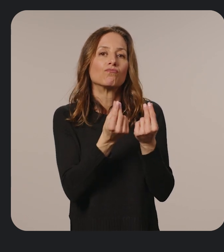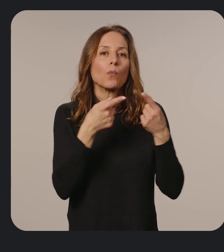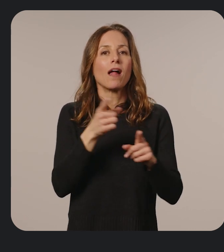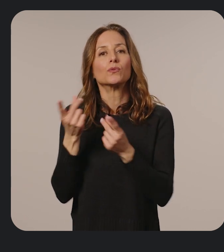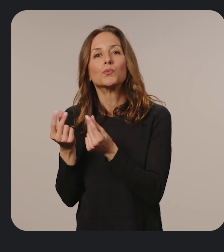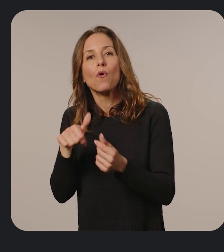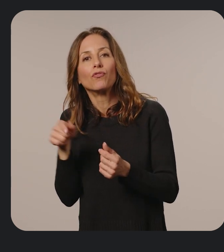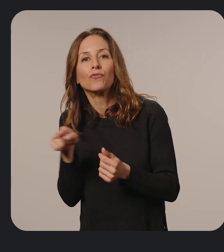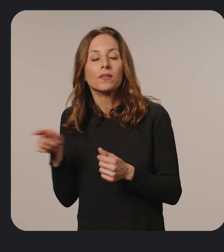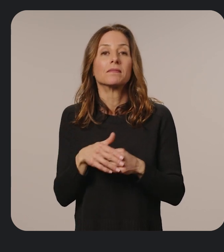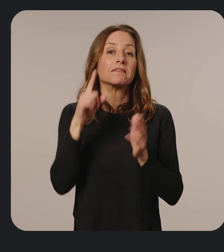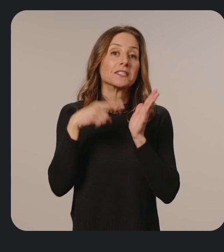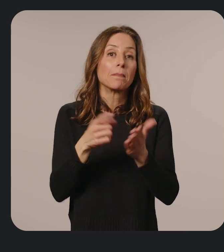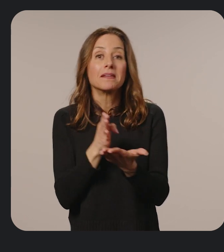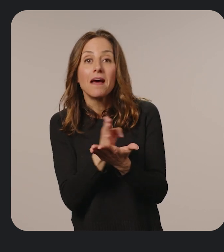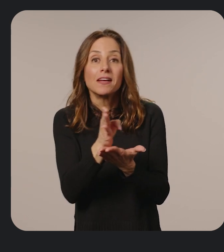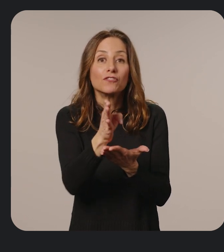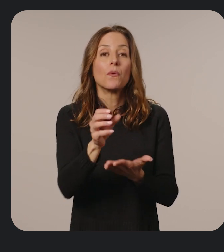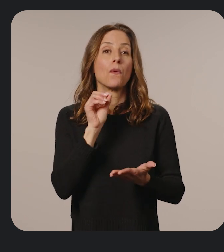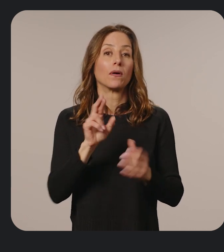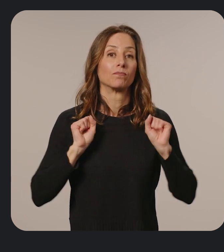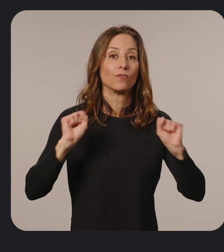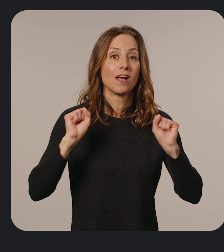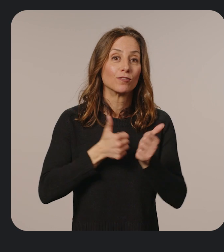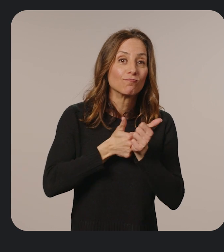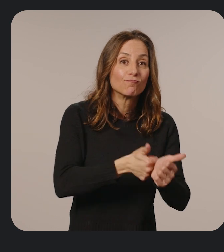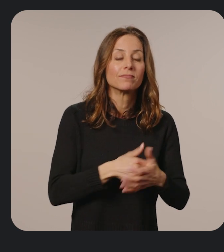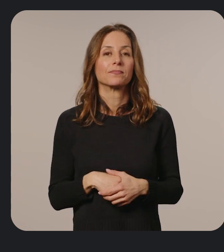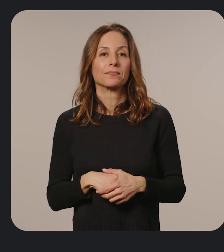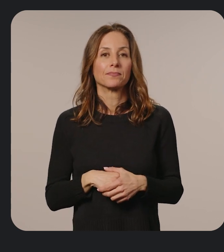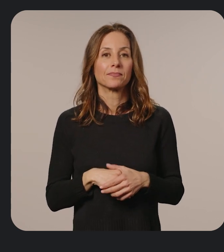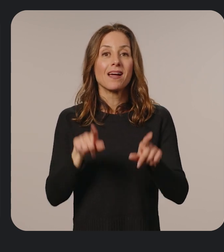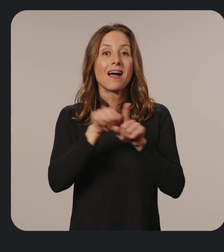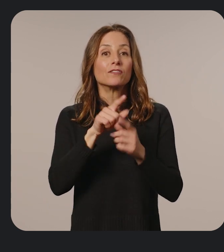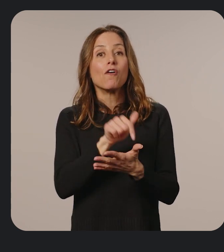keep going while doing something else, for example, navigation or workout tracking.